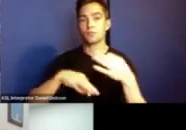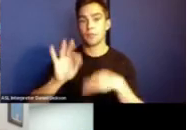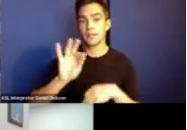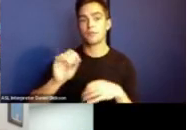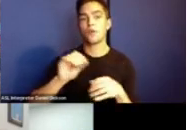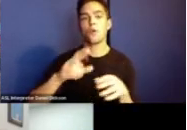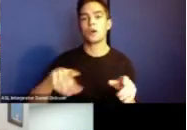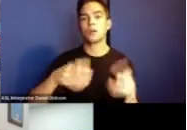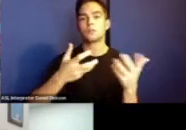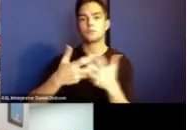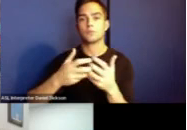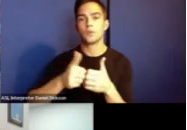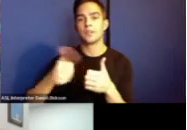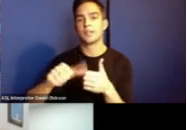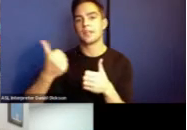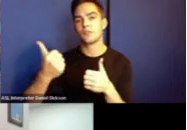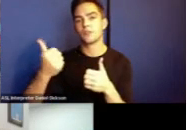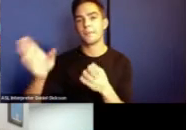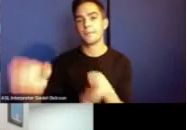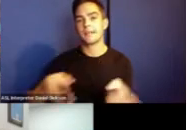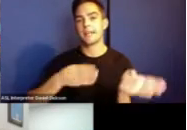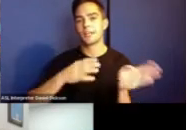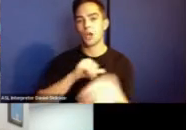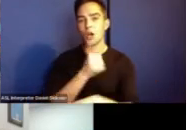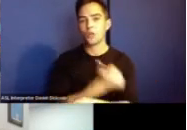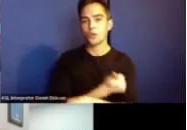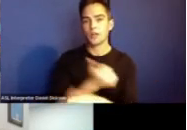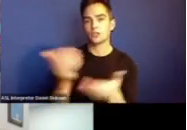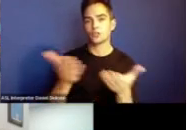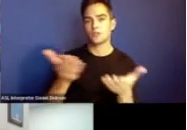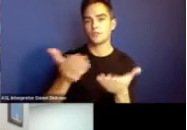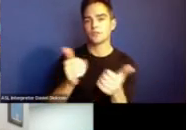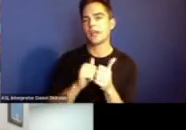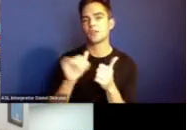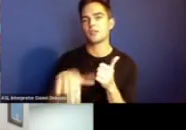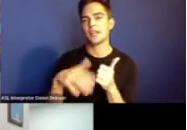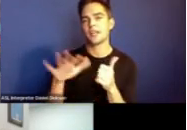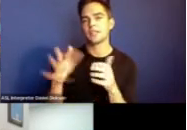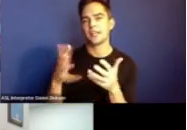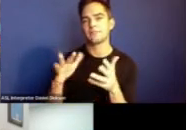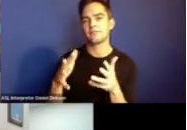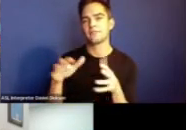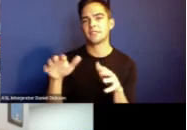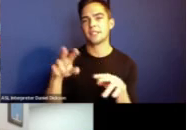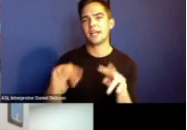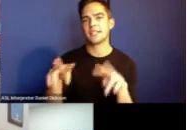side with any sort of plan authorizing services? So how does that sort of assessment data work with the service